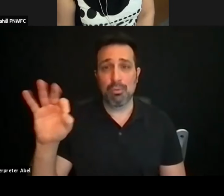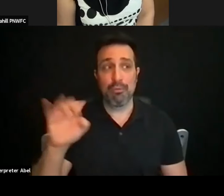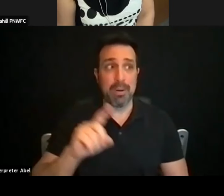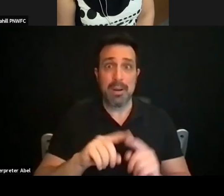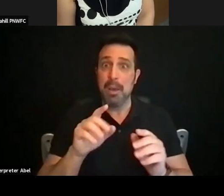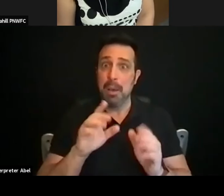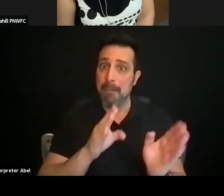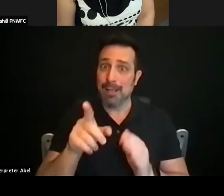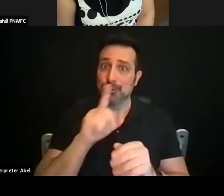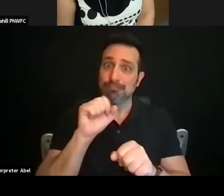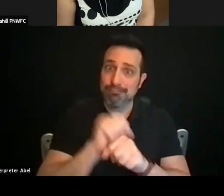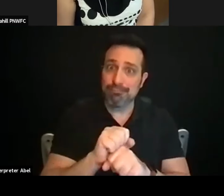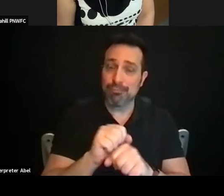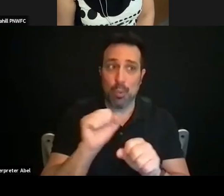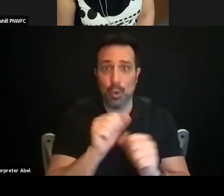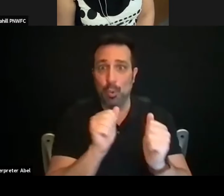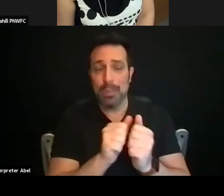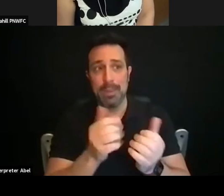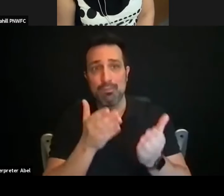with concrete